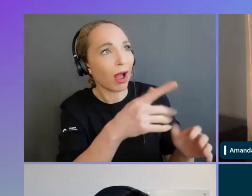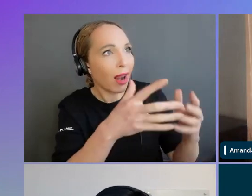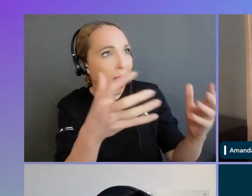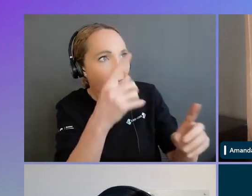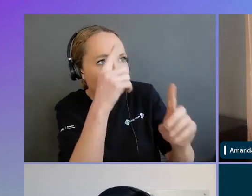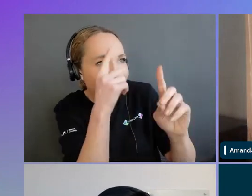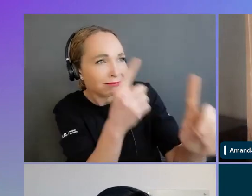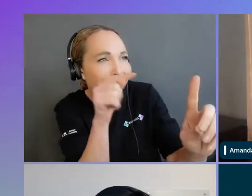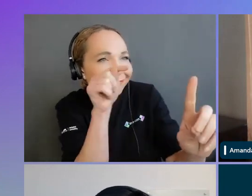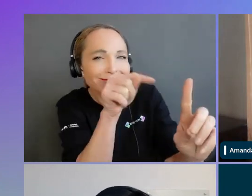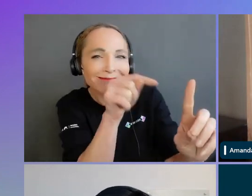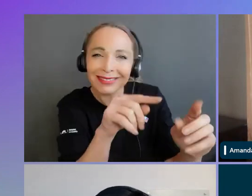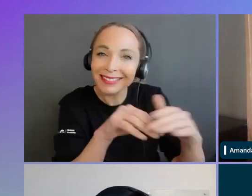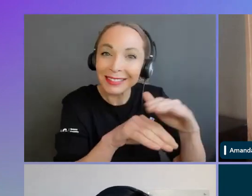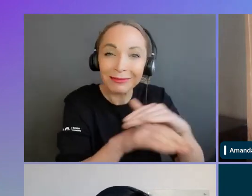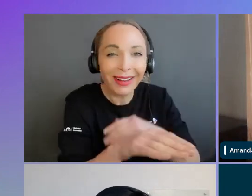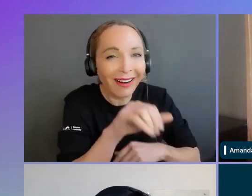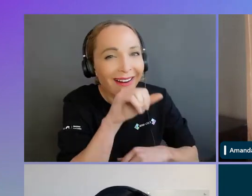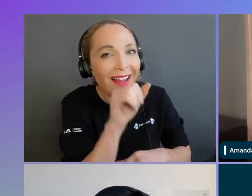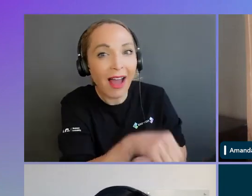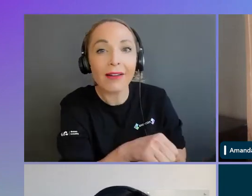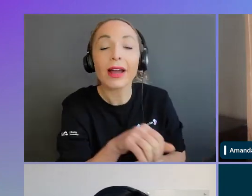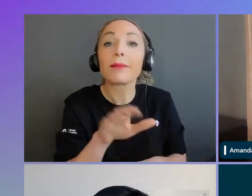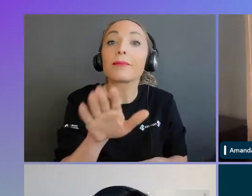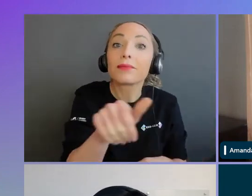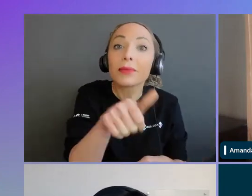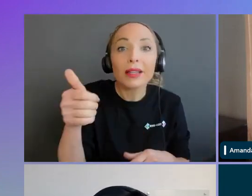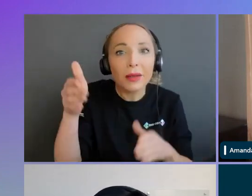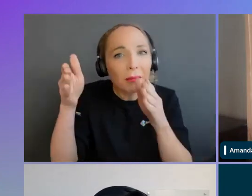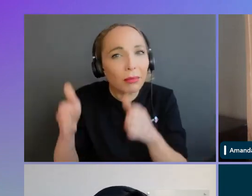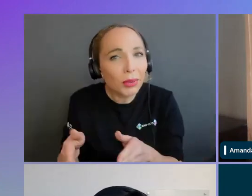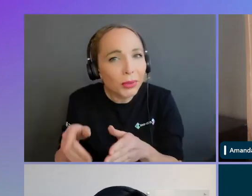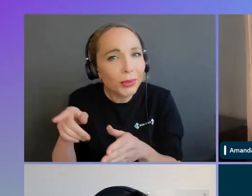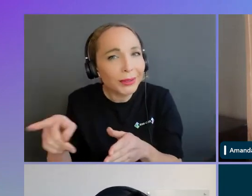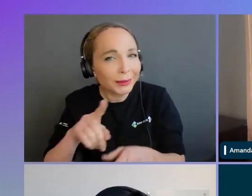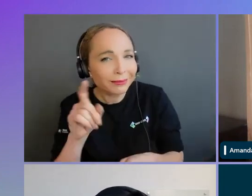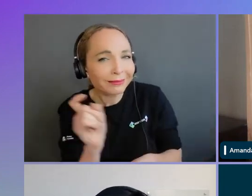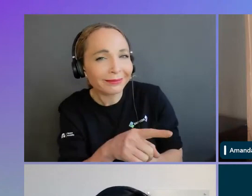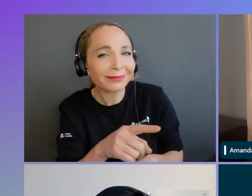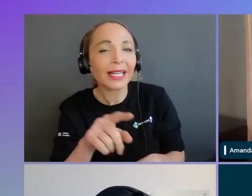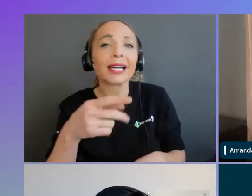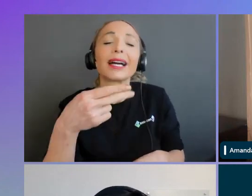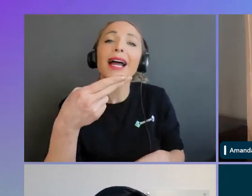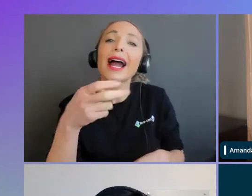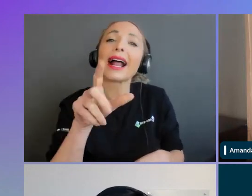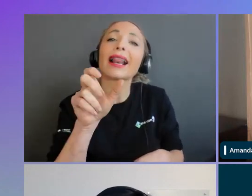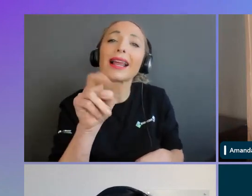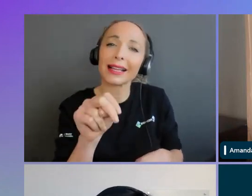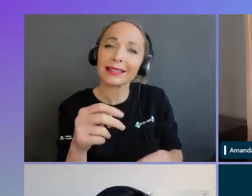uh, migration are typically viewed as a technical project guided by engineering leaders. How were you able to get